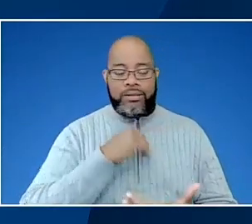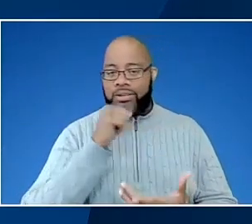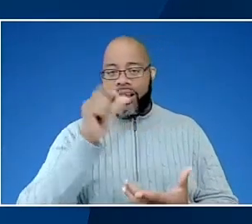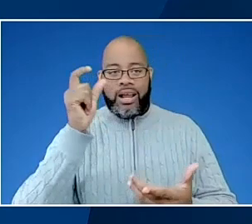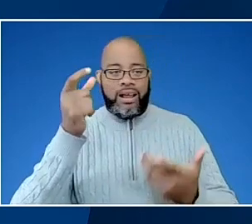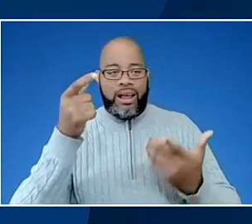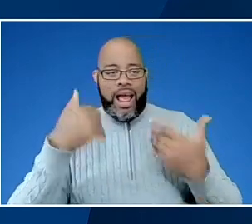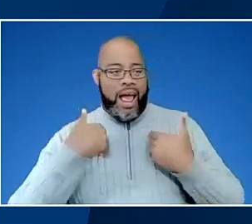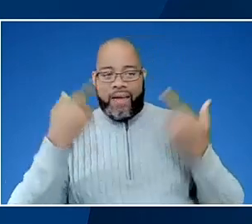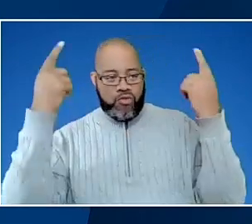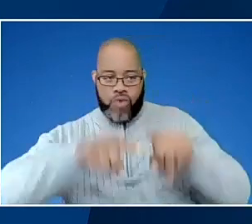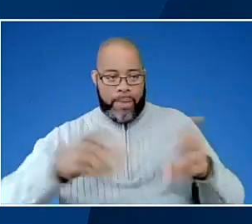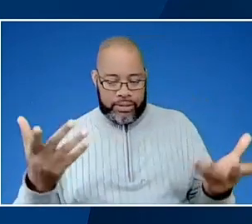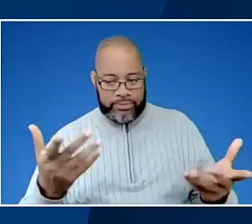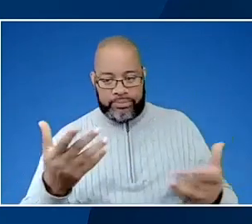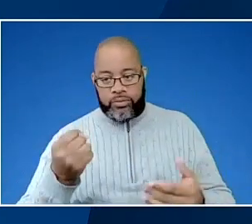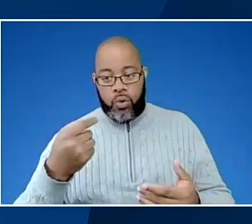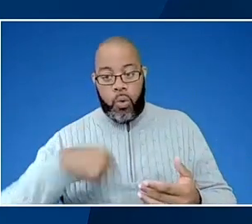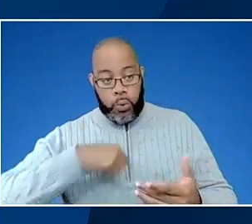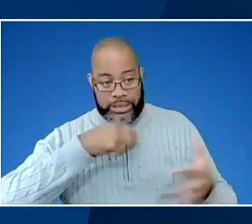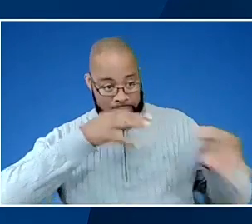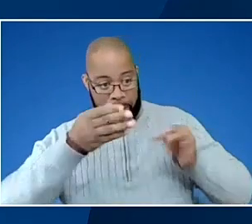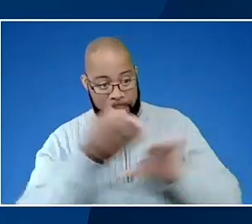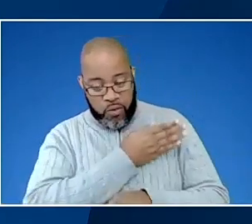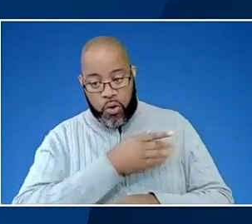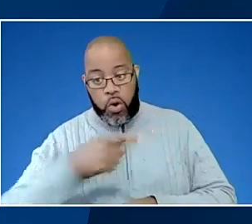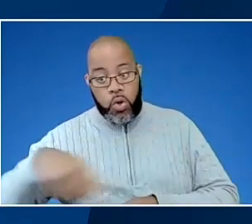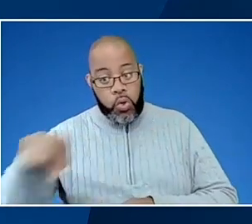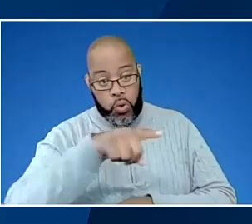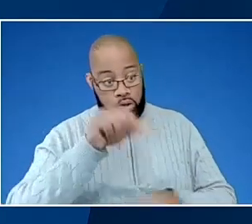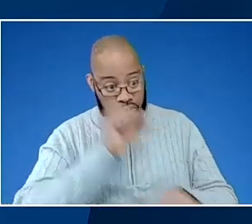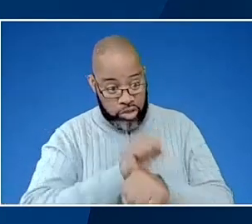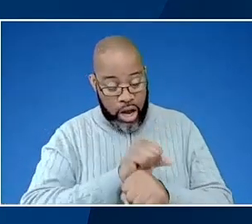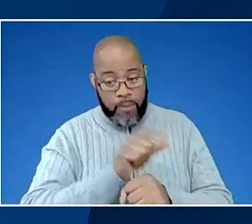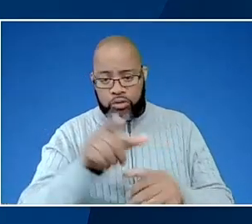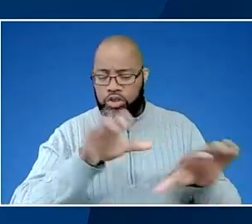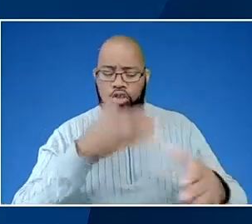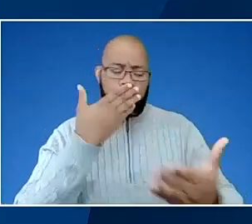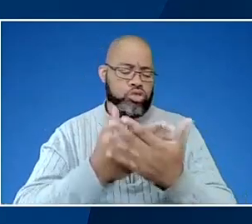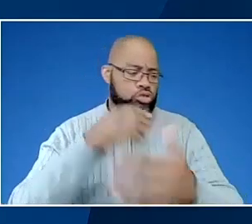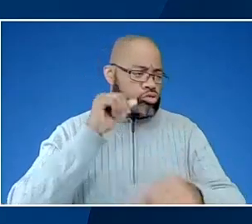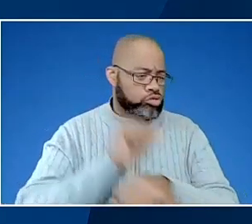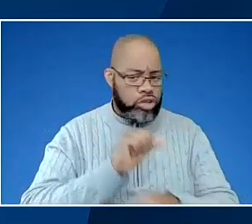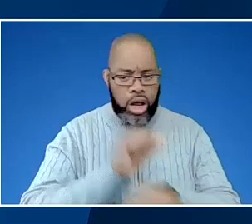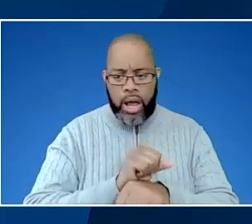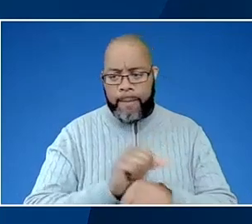So as you know, as we explained before, you all's job and you all have done a good job as subject matter experts,